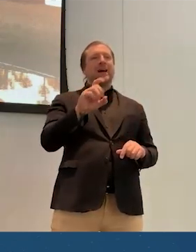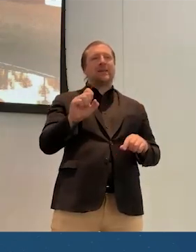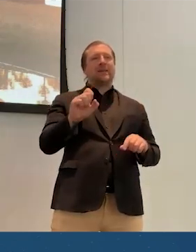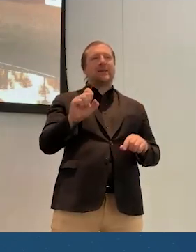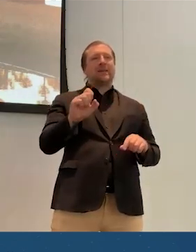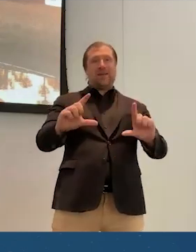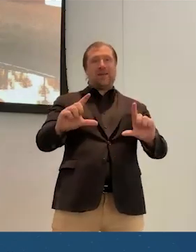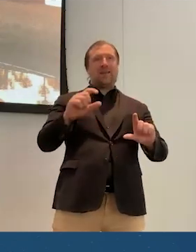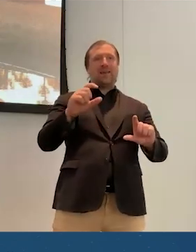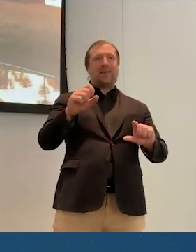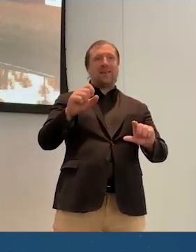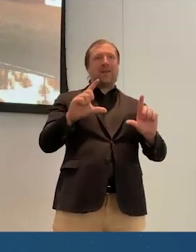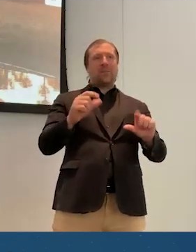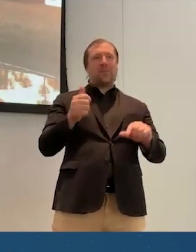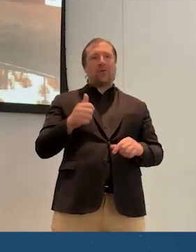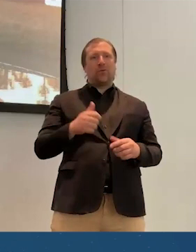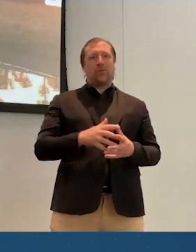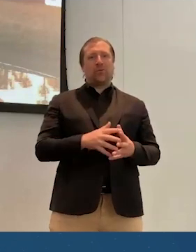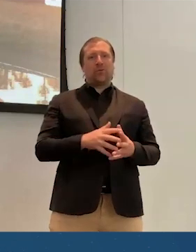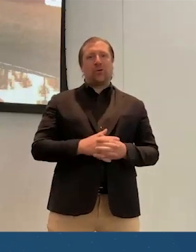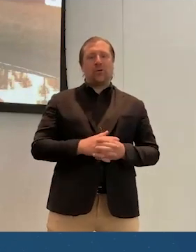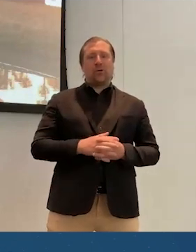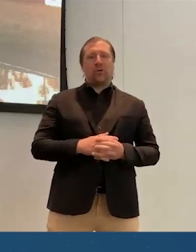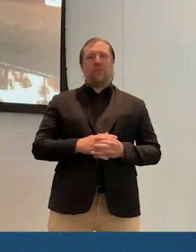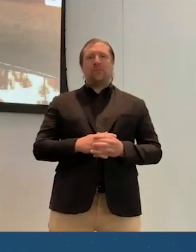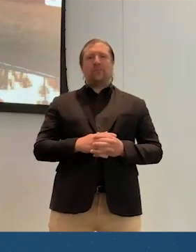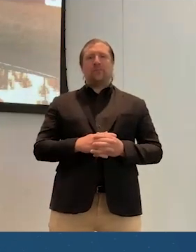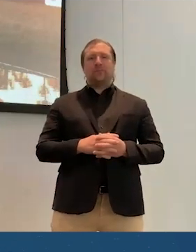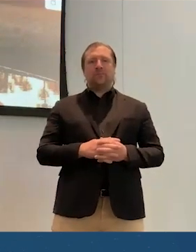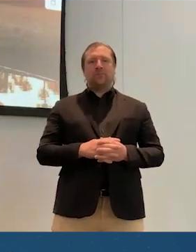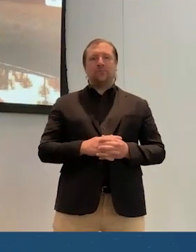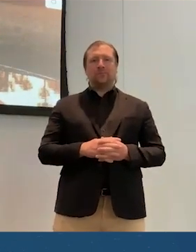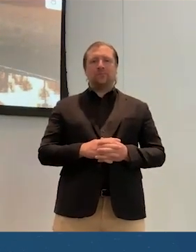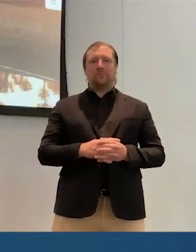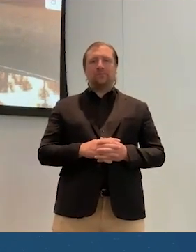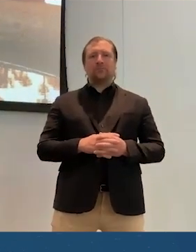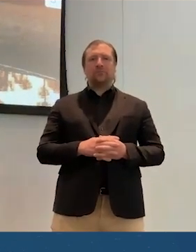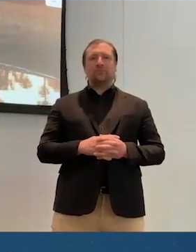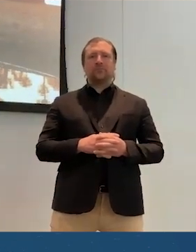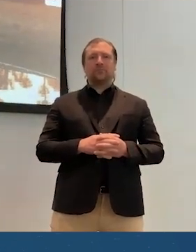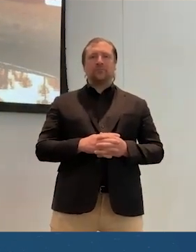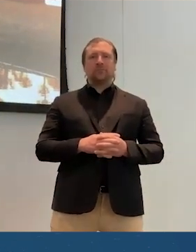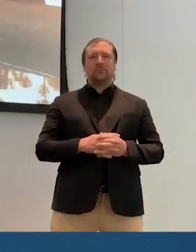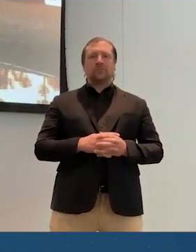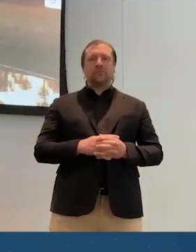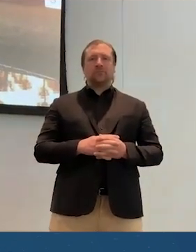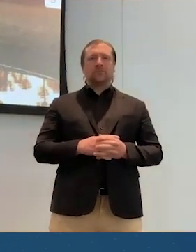affects the muscles which are responsible for movement.